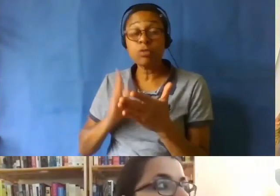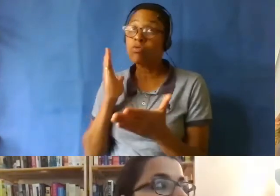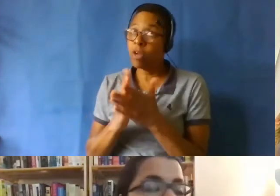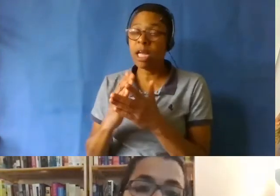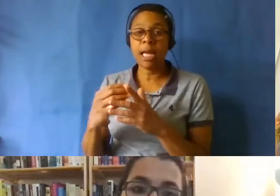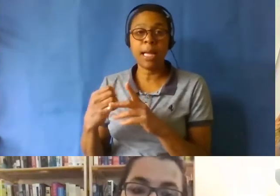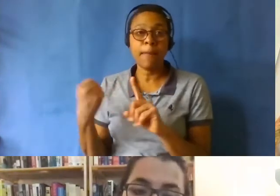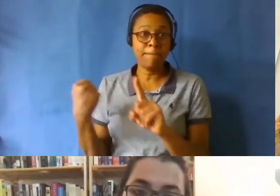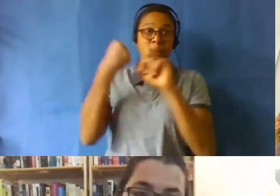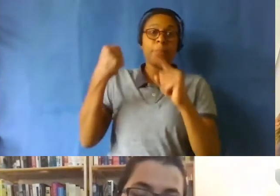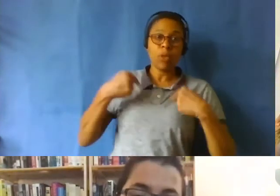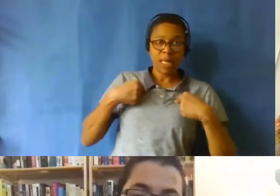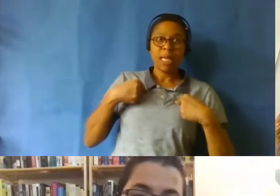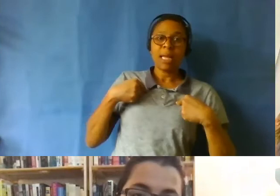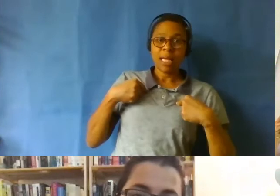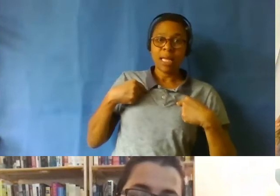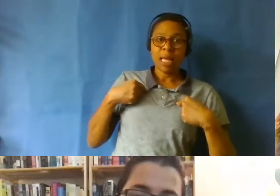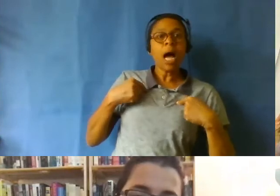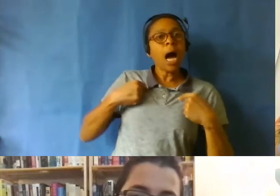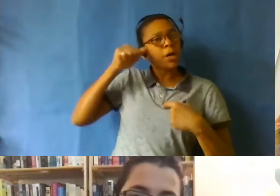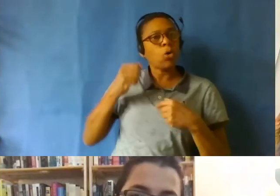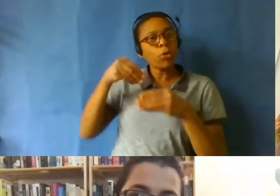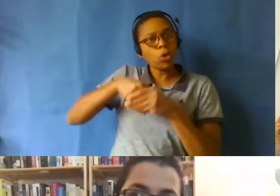even though given our context are completely different and where you know